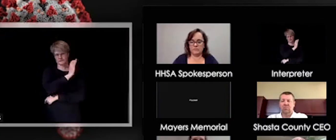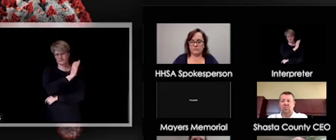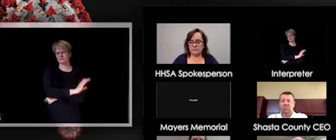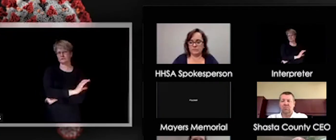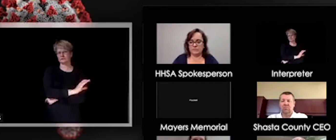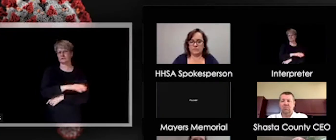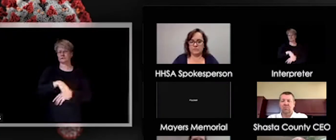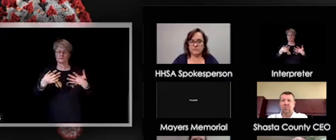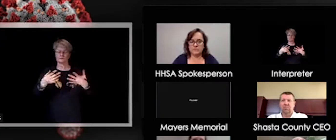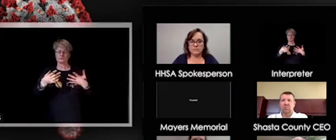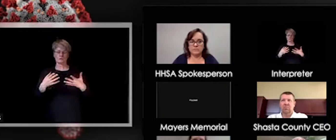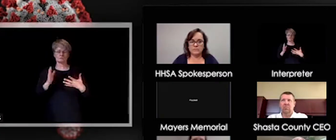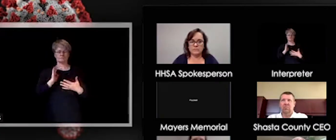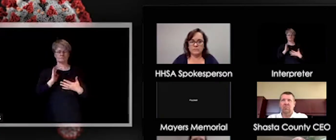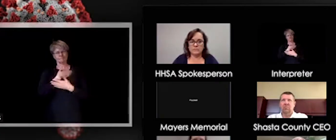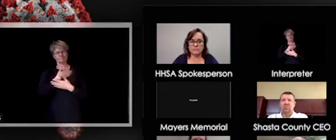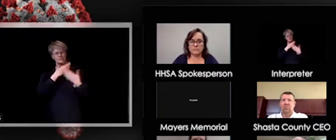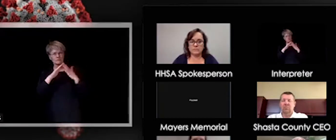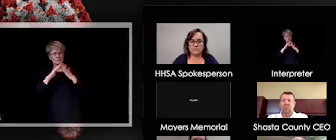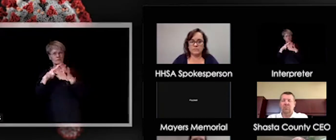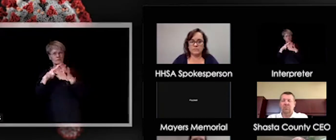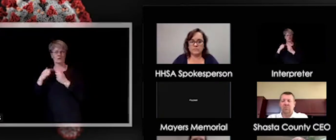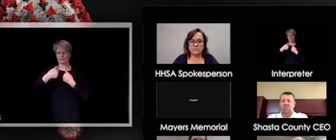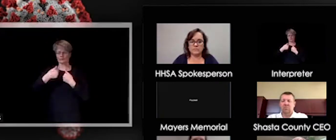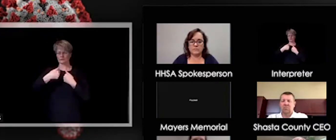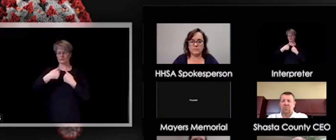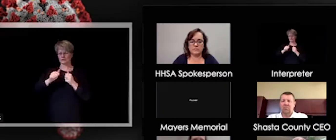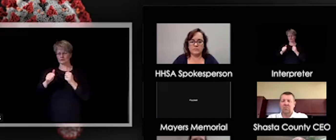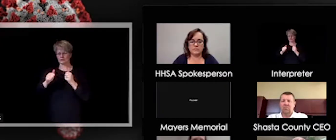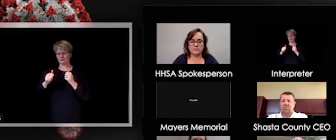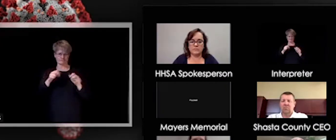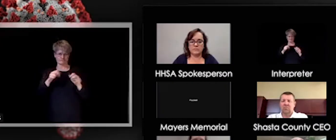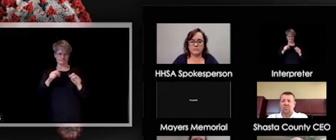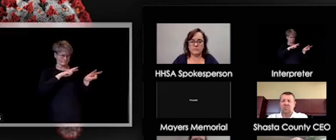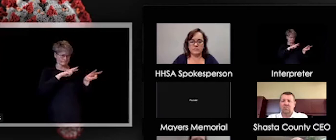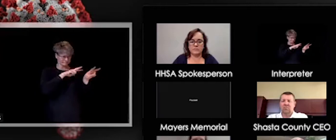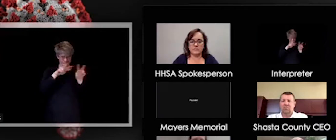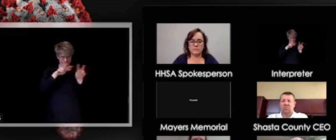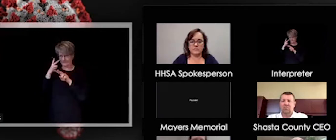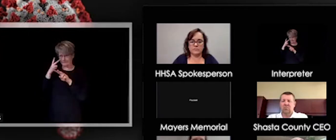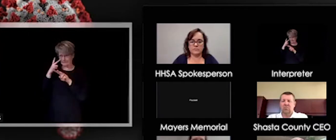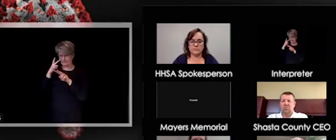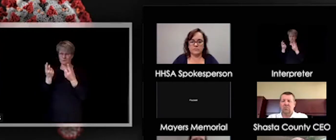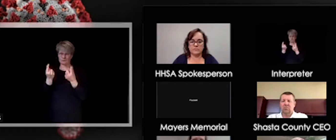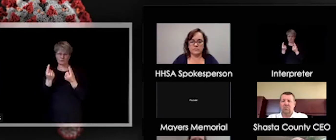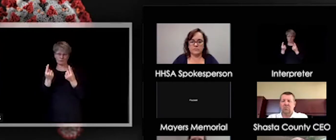in the community to perhaps bolster the general mental wellbeing due to the COVID-19 crisis.